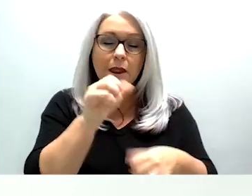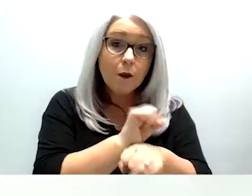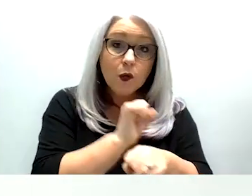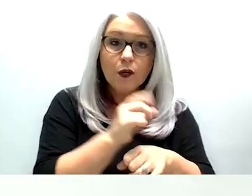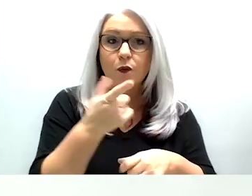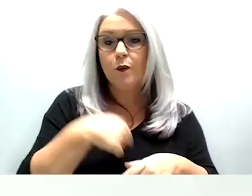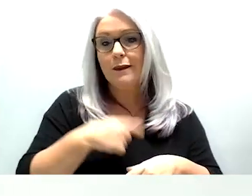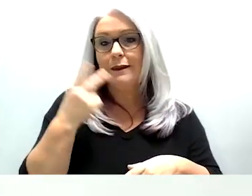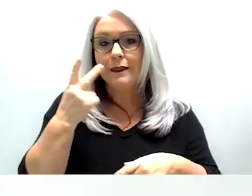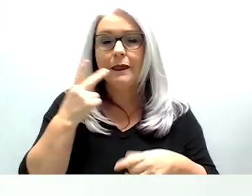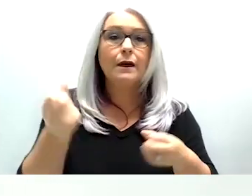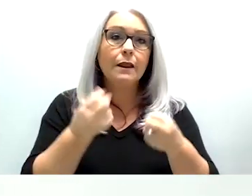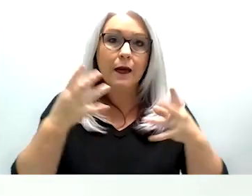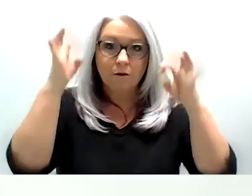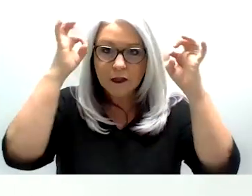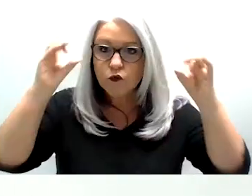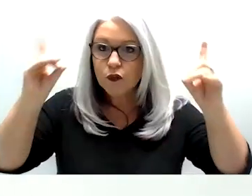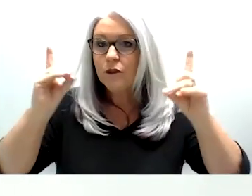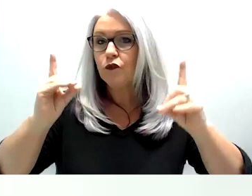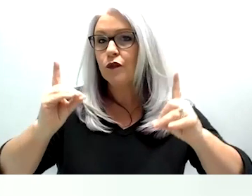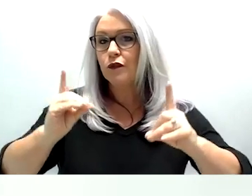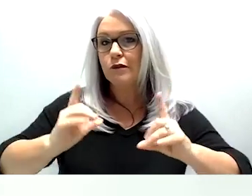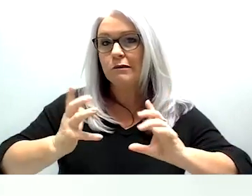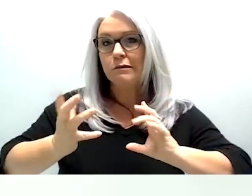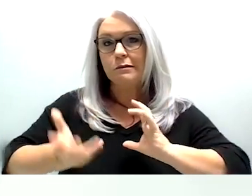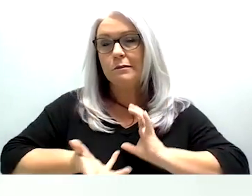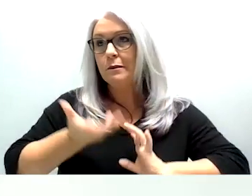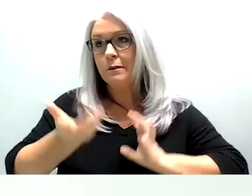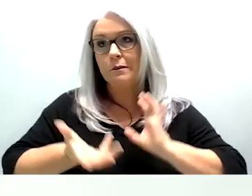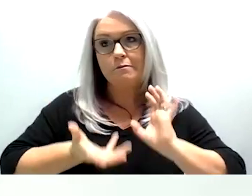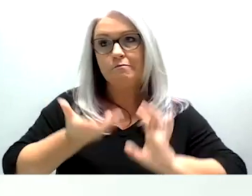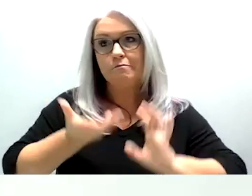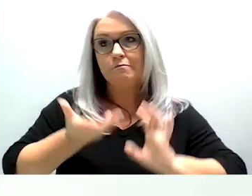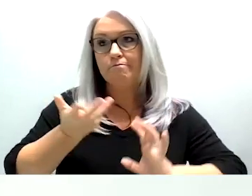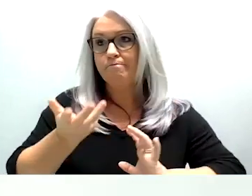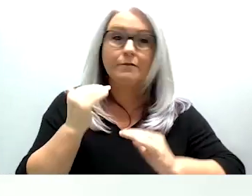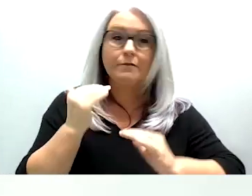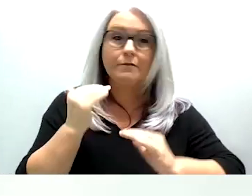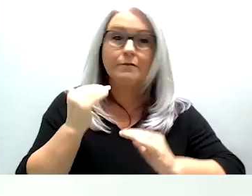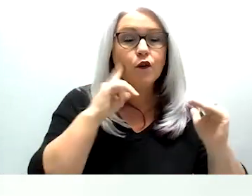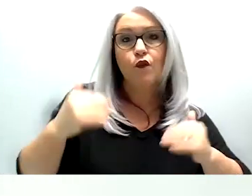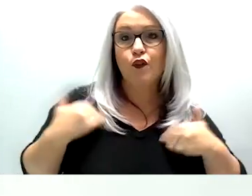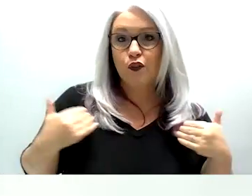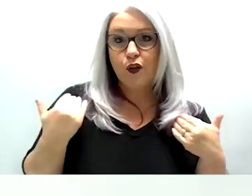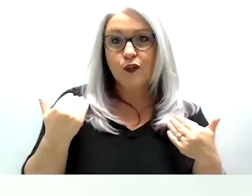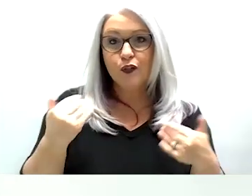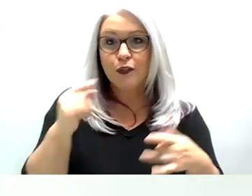of cases with education, whether that be at, you know, a level for younger folks or higher